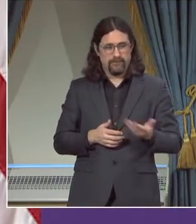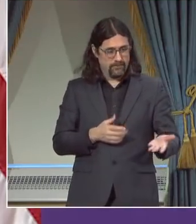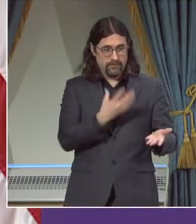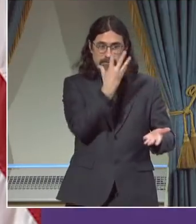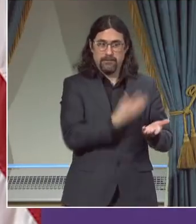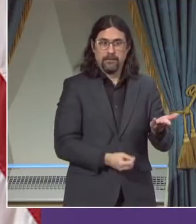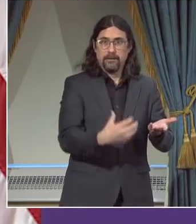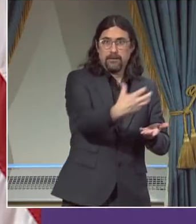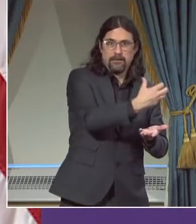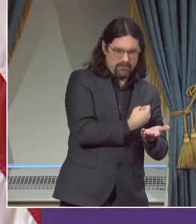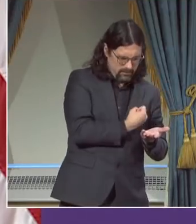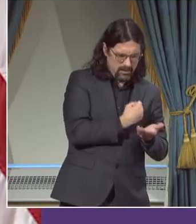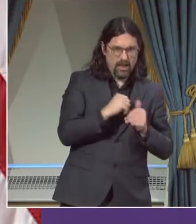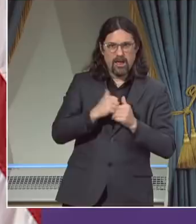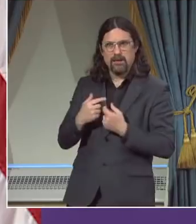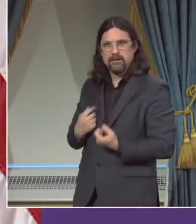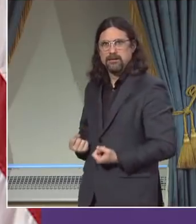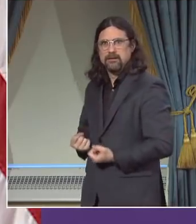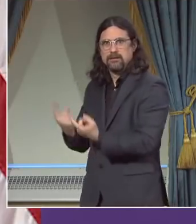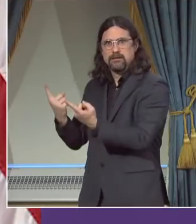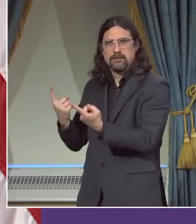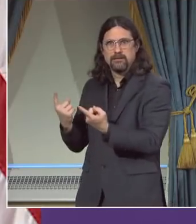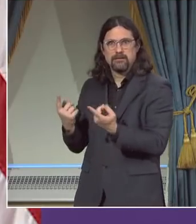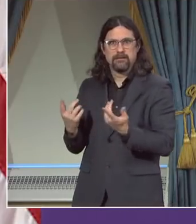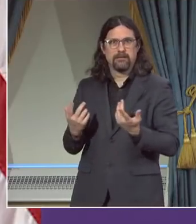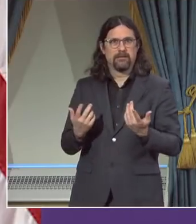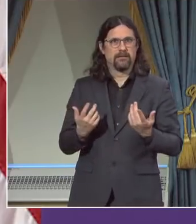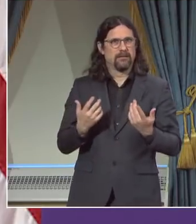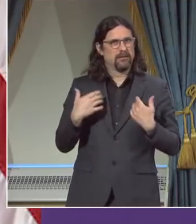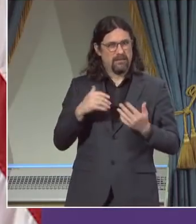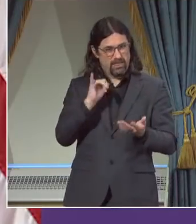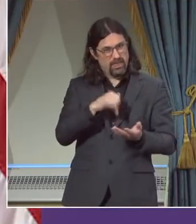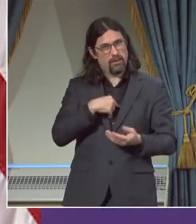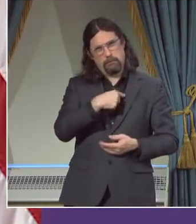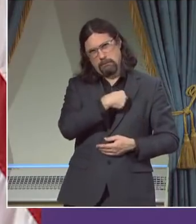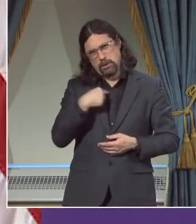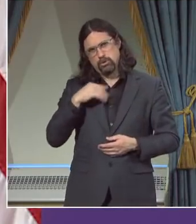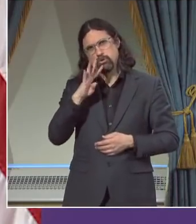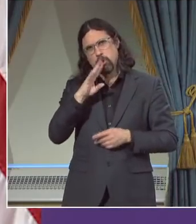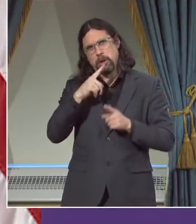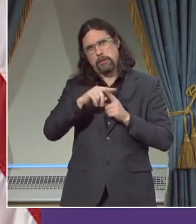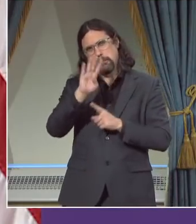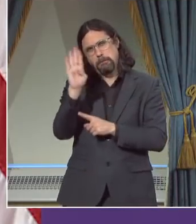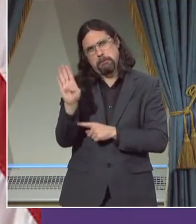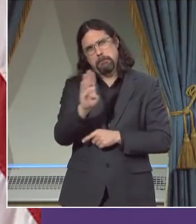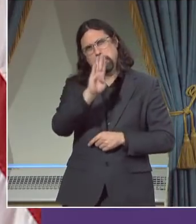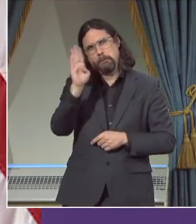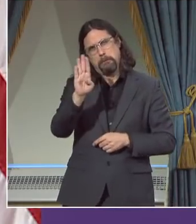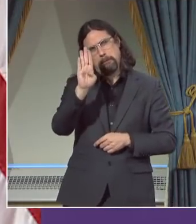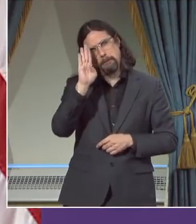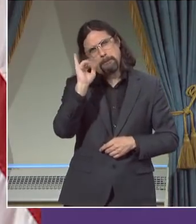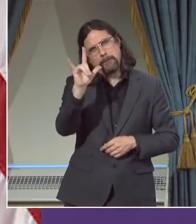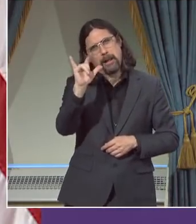KIND OF REVENUE WE'VE LOST, BILLIONS UPON BILLIONS OF DOLLARS VERY QUICKLY. MORTE O COME UNFORTUNATELY.